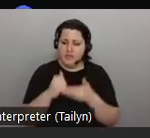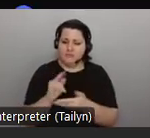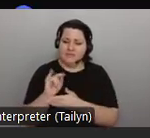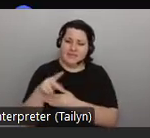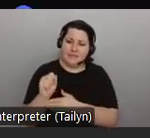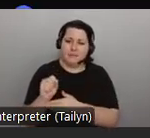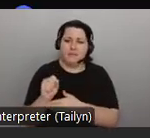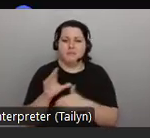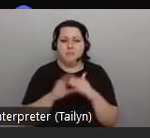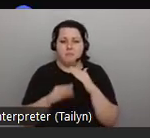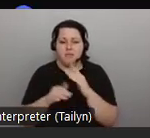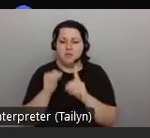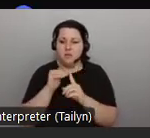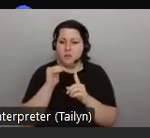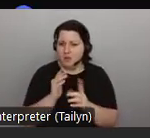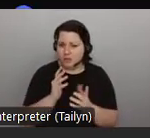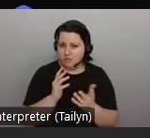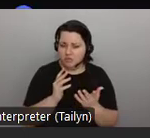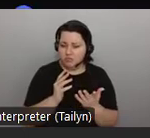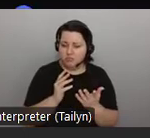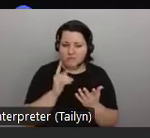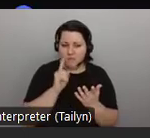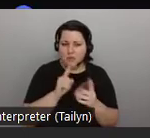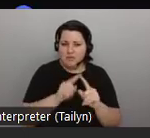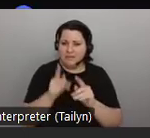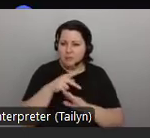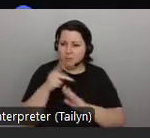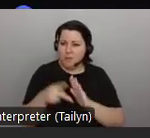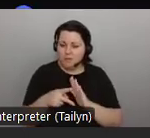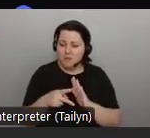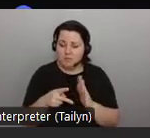with the recording and you can go back and look at some of our older webinars that I have mentioned. And I have a link